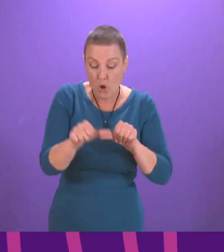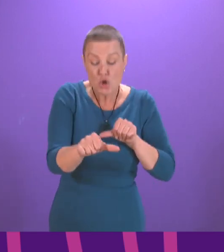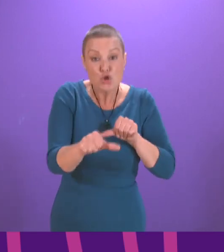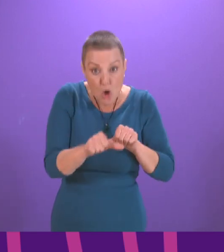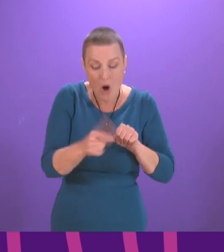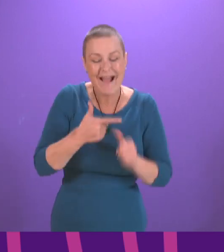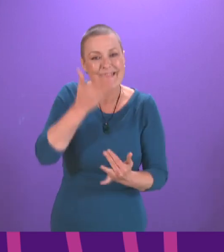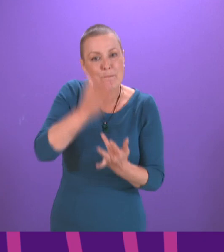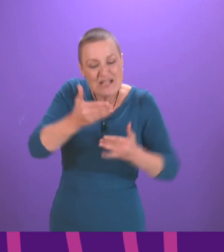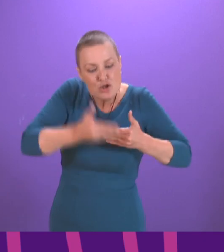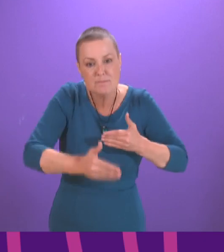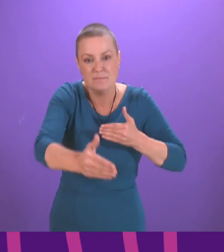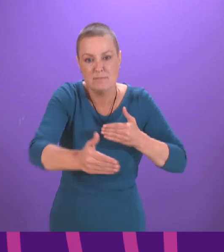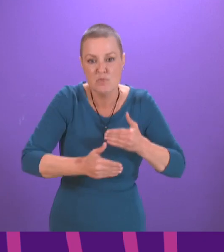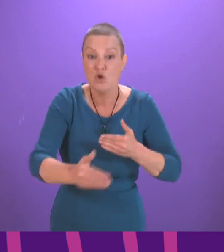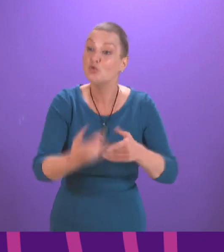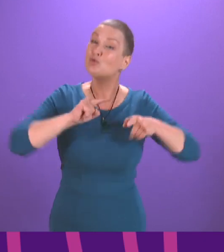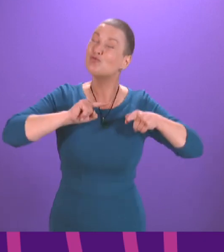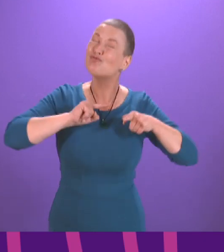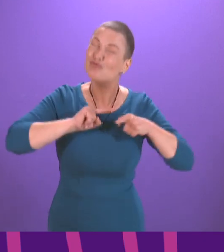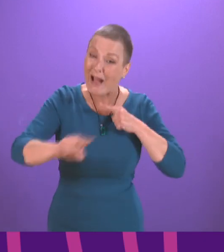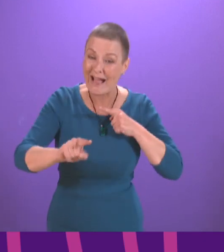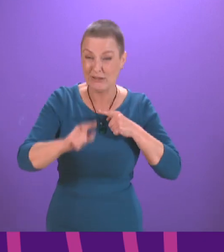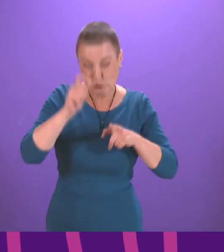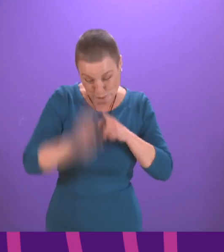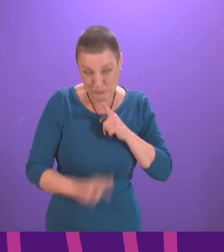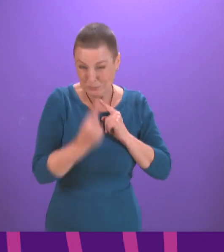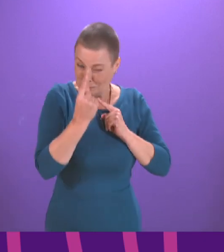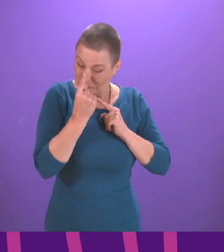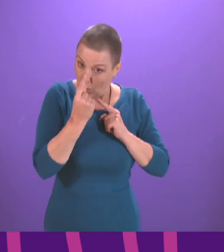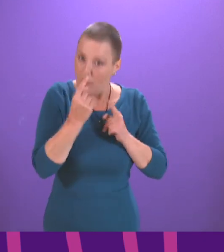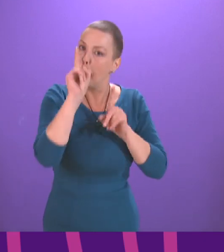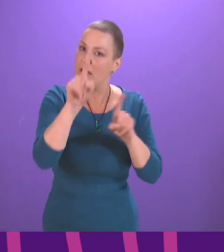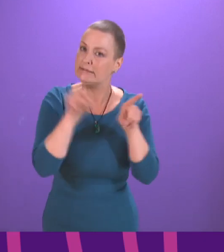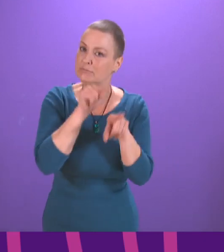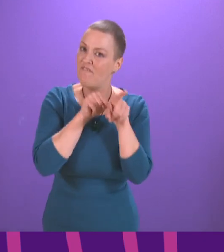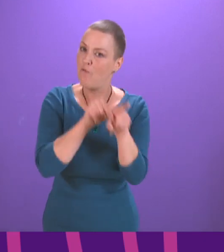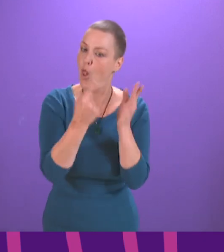term to do as much as can be done within the current regulations to maximise its activity.